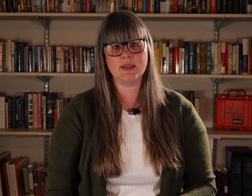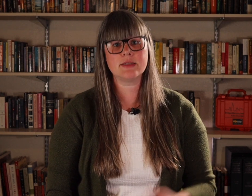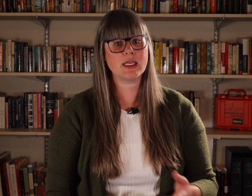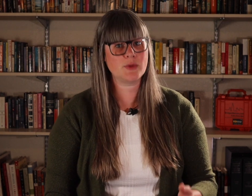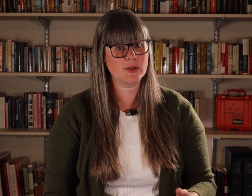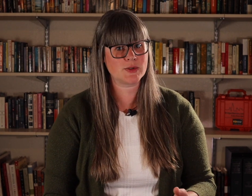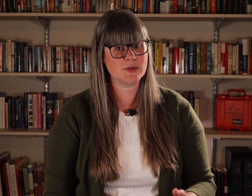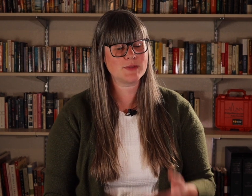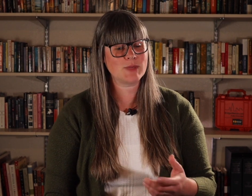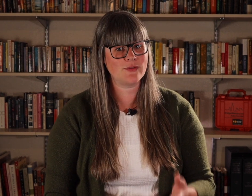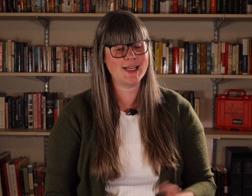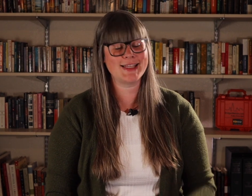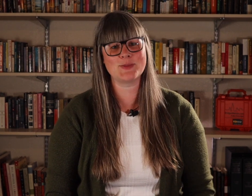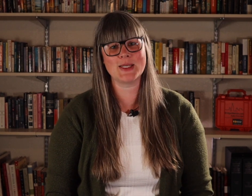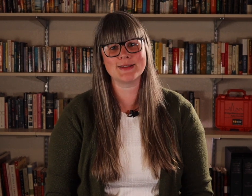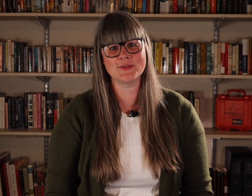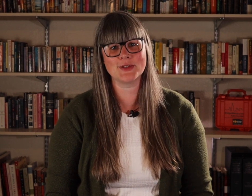Tech rehearsals if anything is being delivered live.